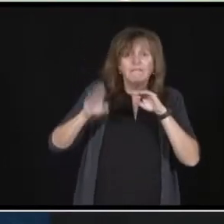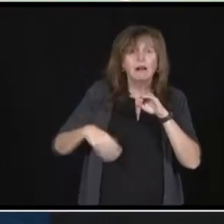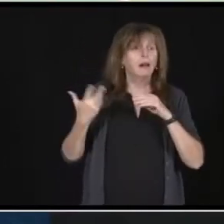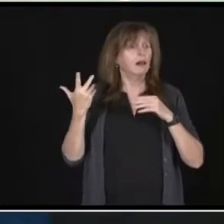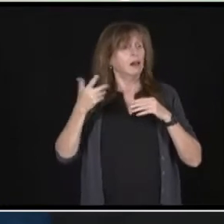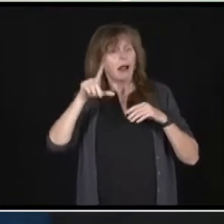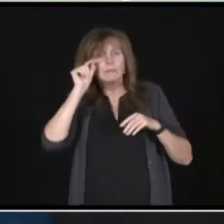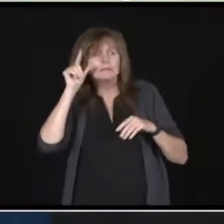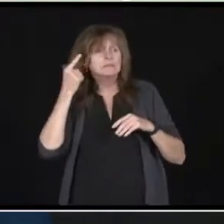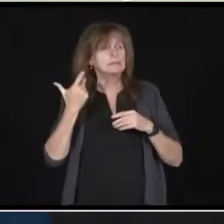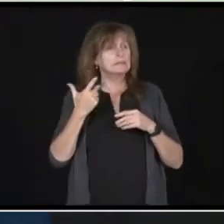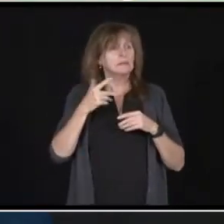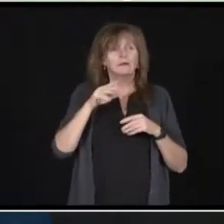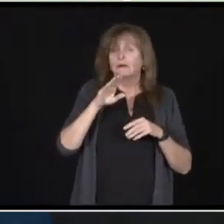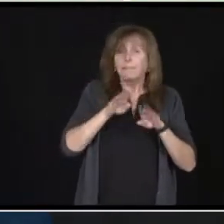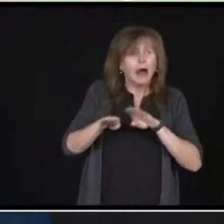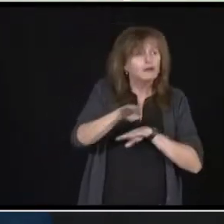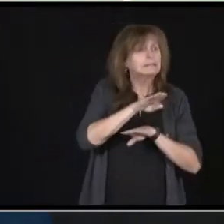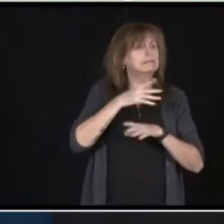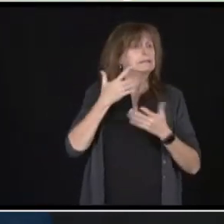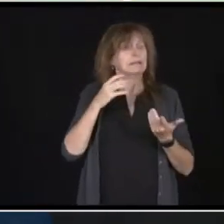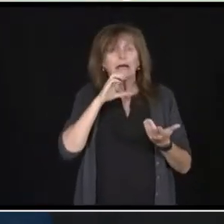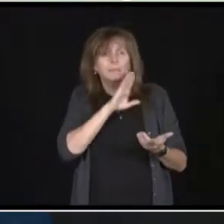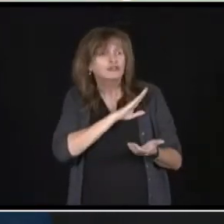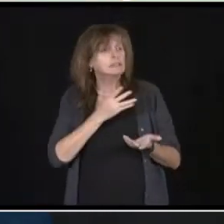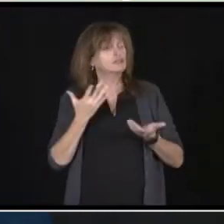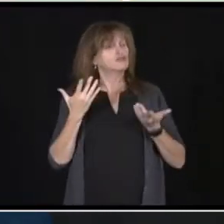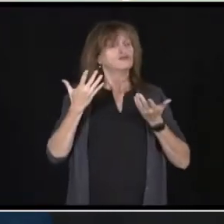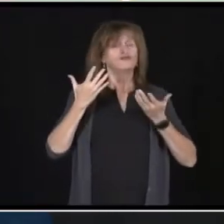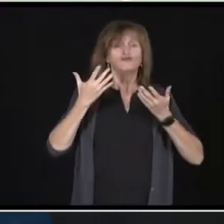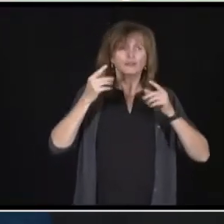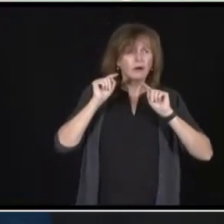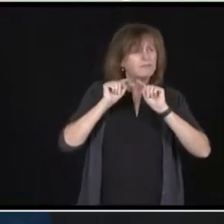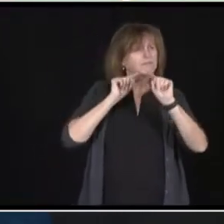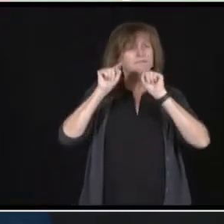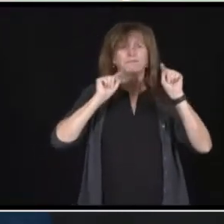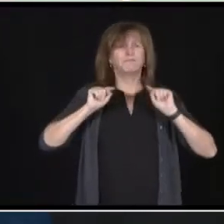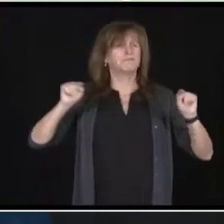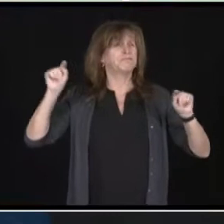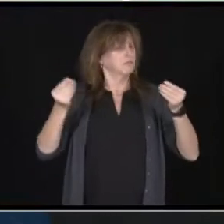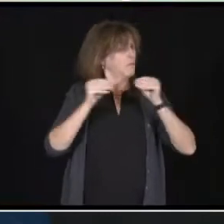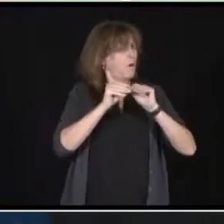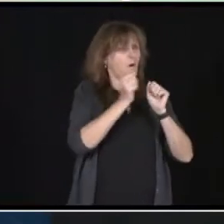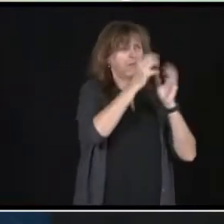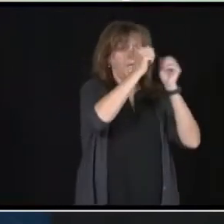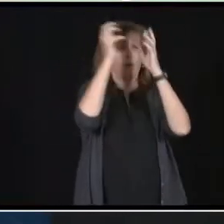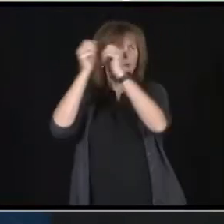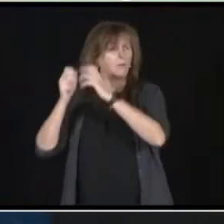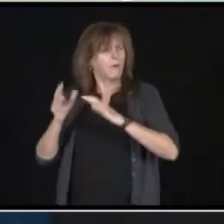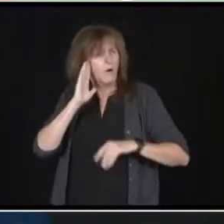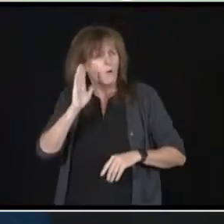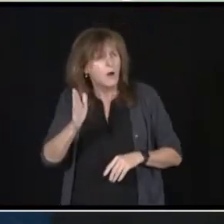Markham, Oshawa, Ajax, Whitby, Kingston, Belleville, Guelph, Peterborough, Windsor, Hamilton, Barrie, Kitchener and Cambridge. And many more on the way.